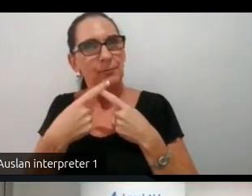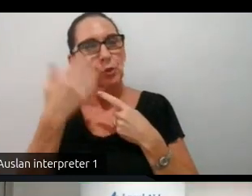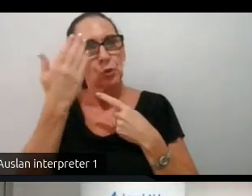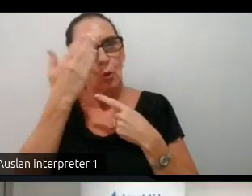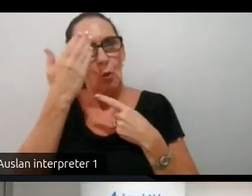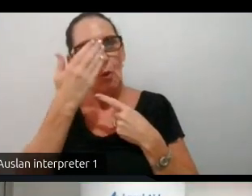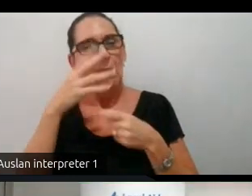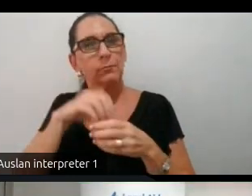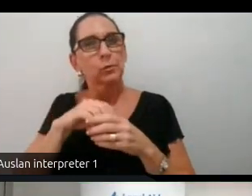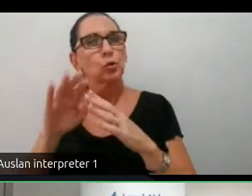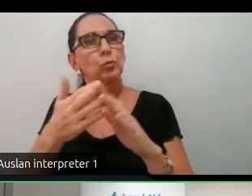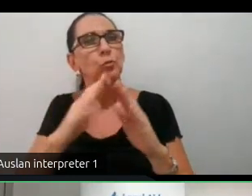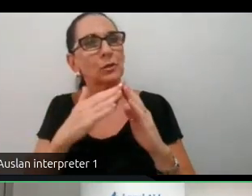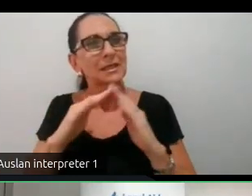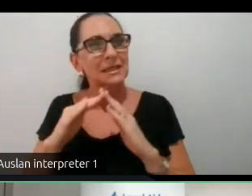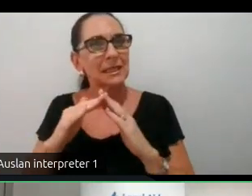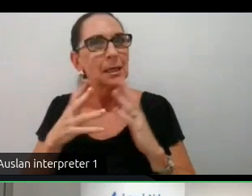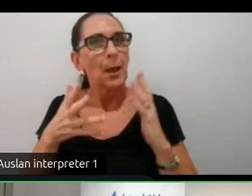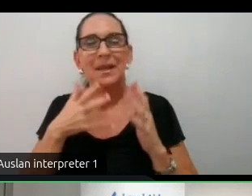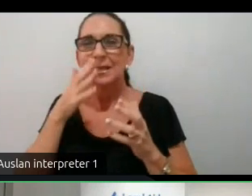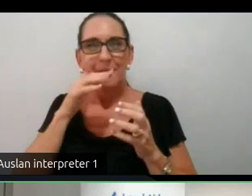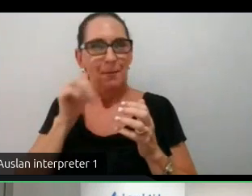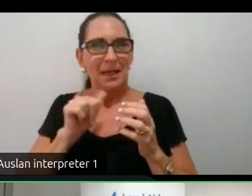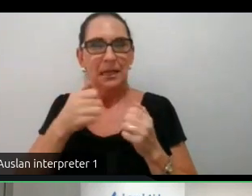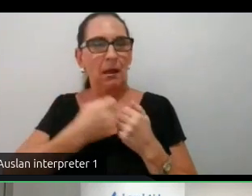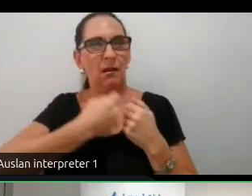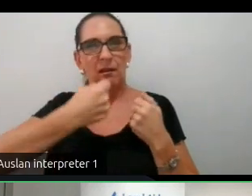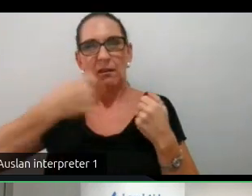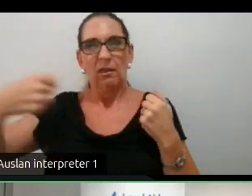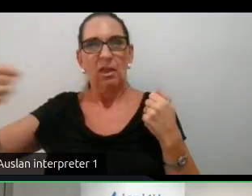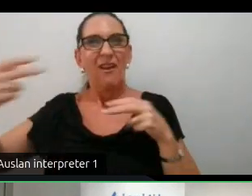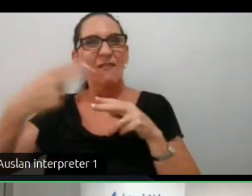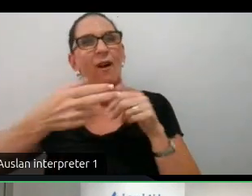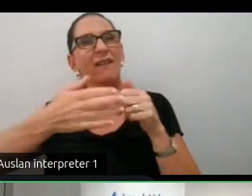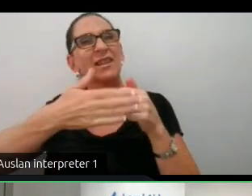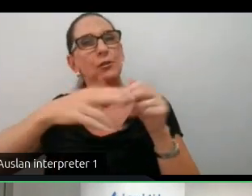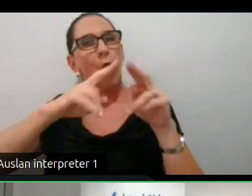the community. remain part of the community and then it doesn't matter how long it takes to fix